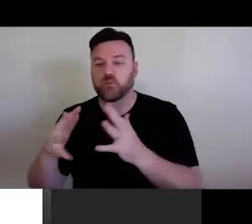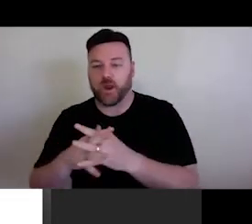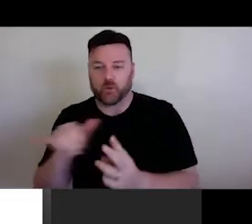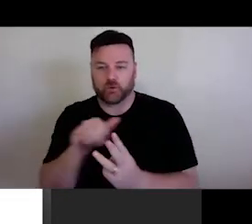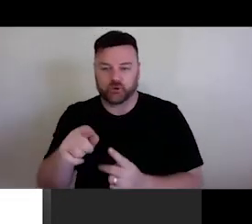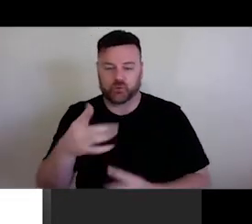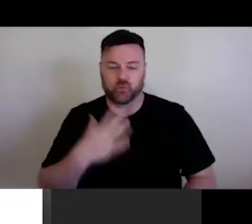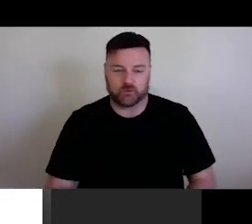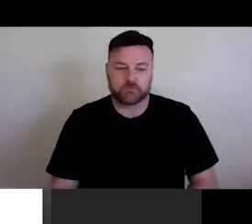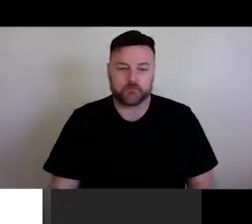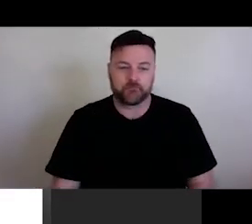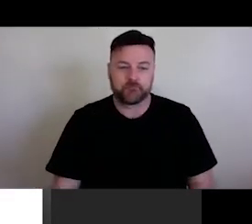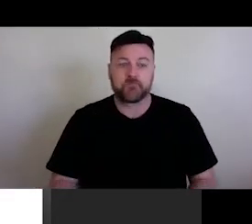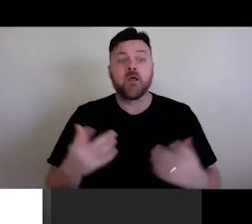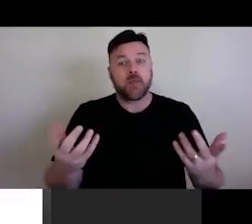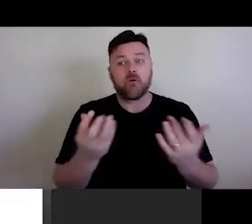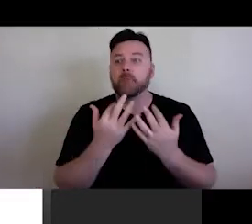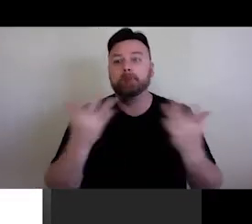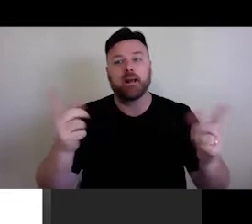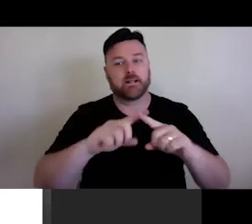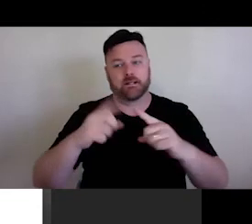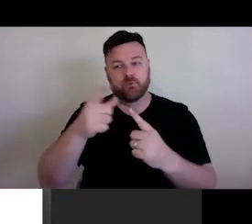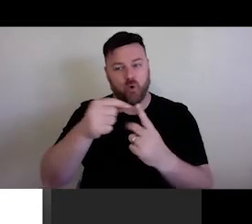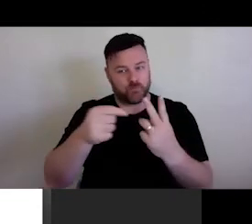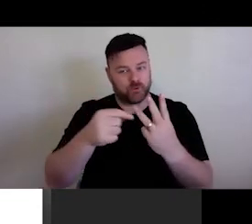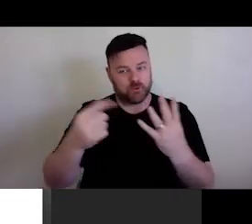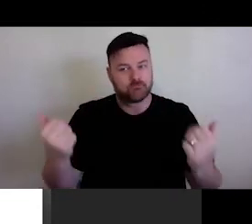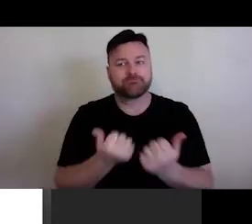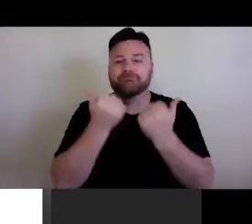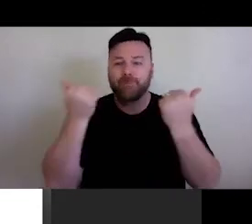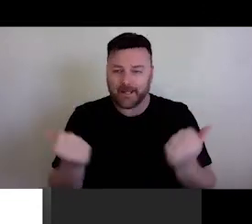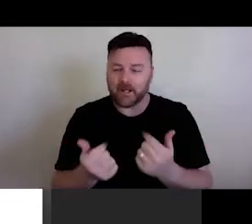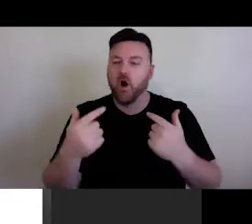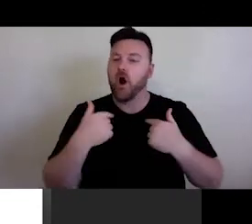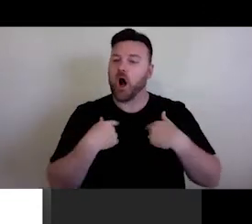though - there are many other options than what we have talked about in this guide. These are just some really great packages that we